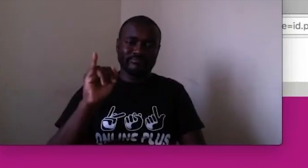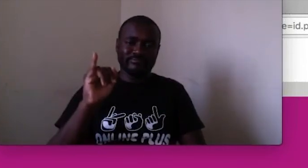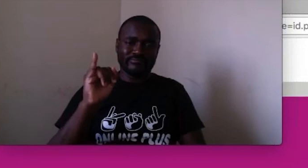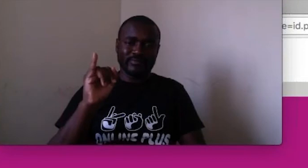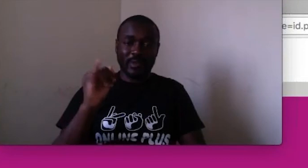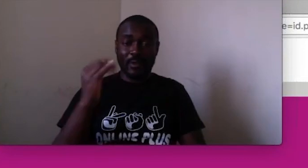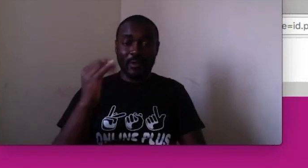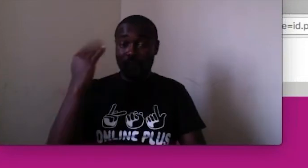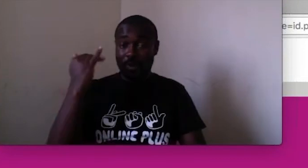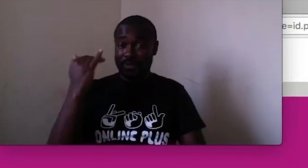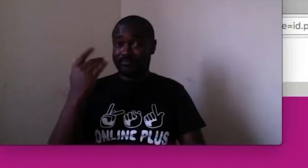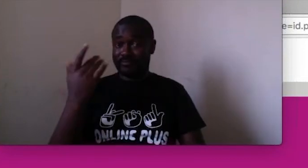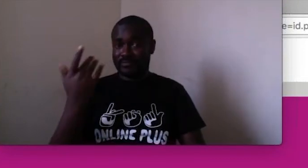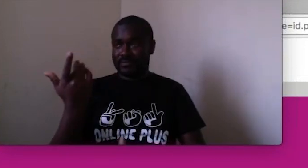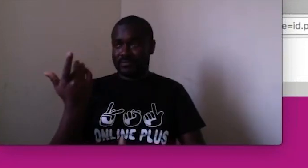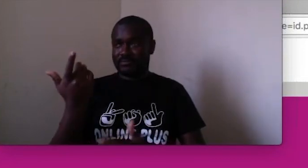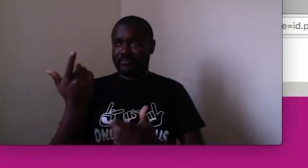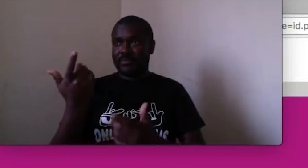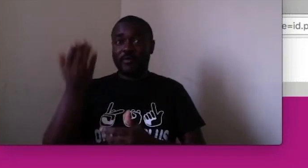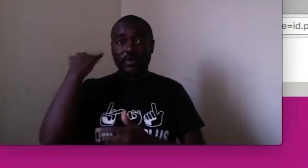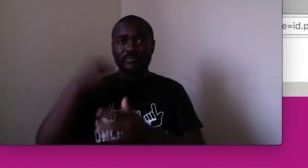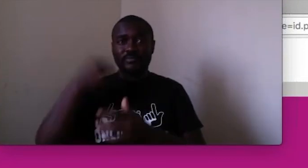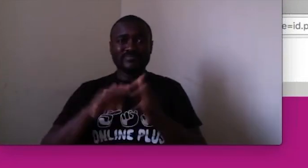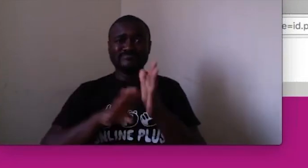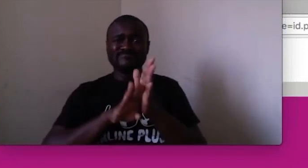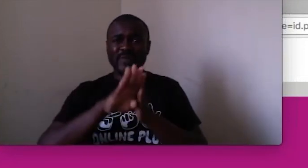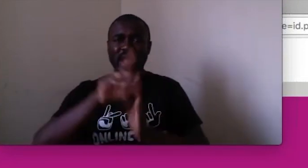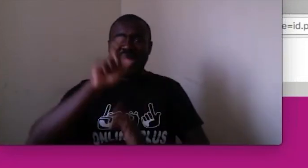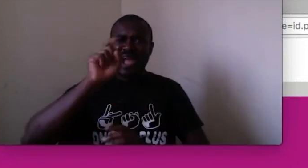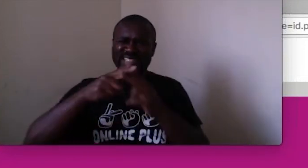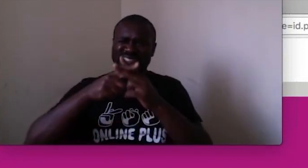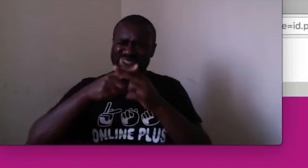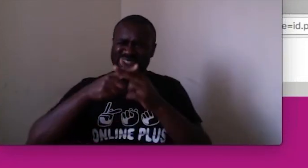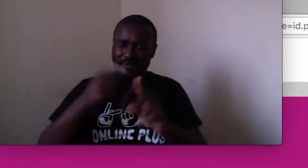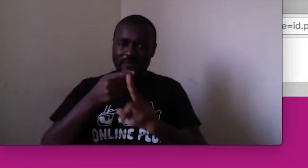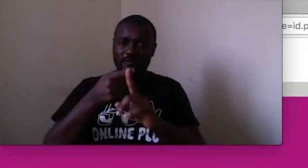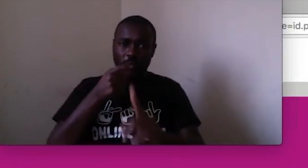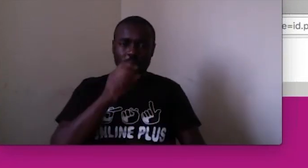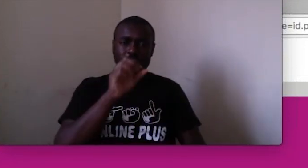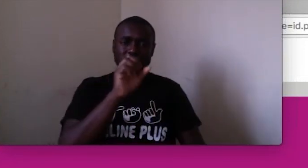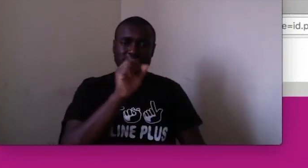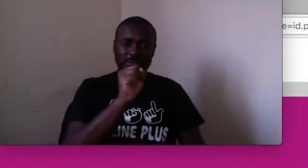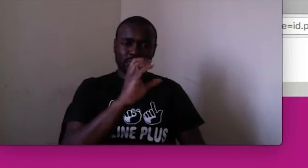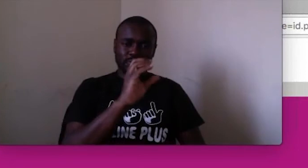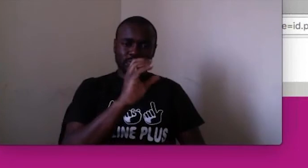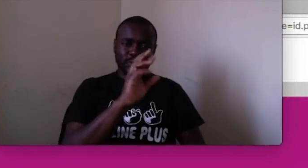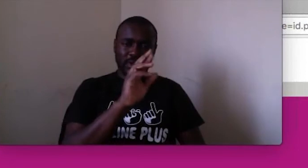and the fourth thing is API why? before I developed